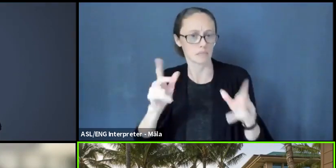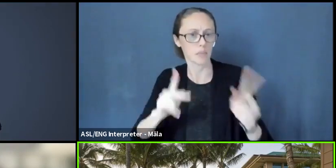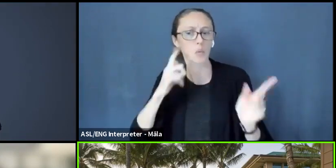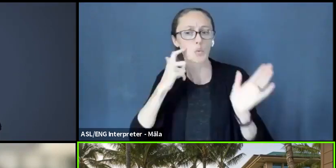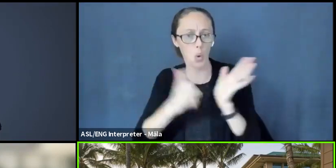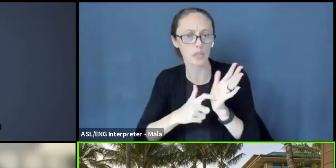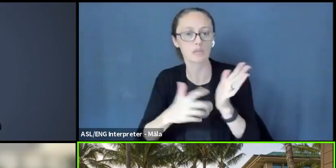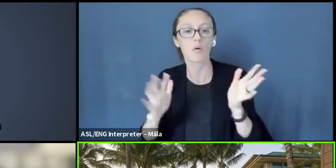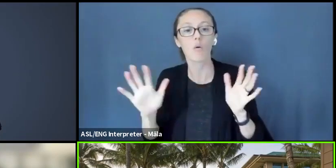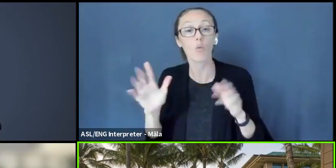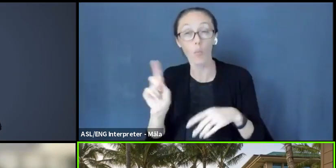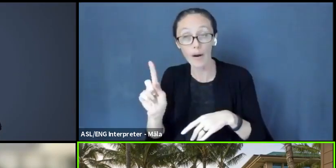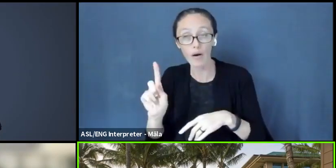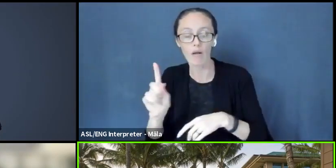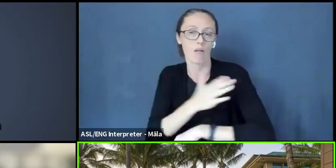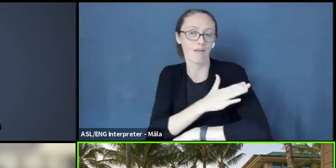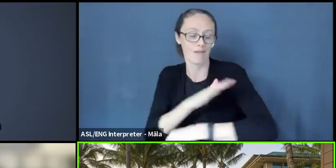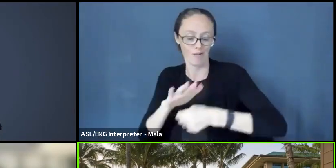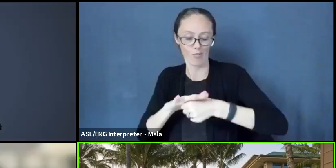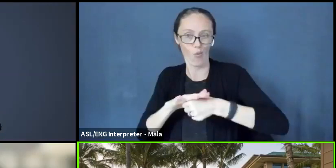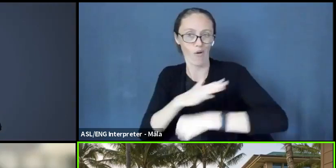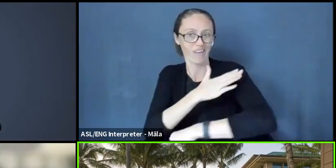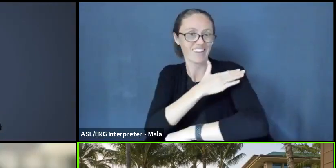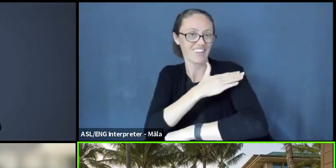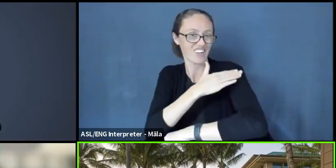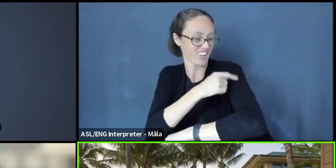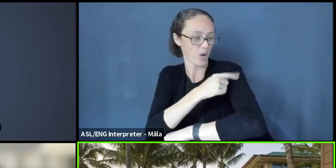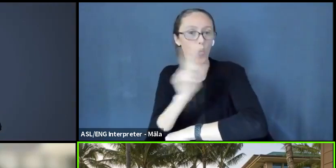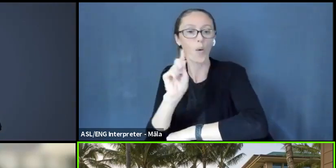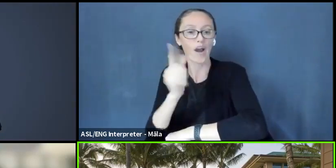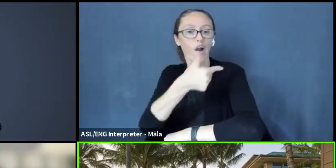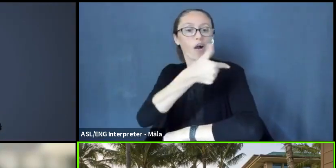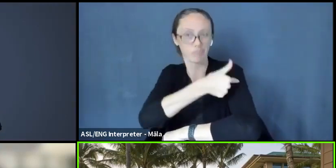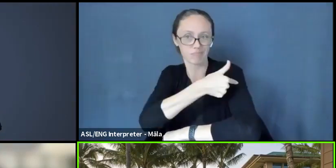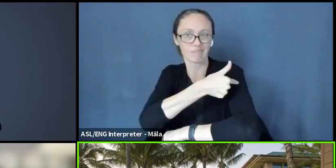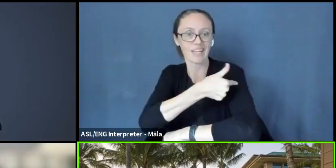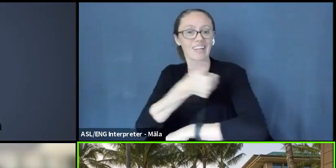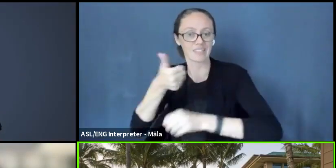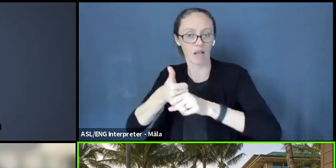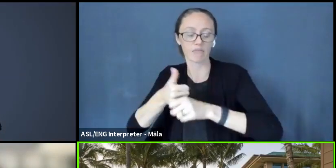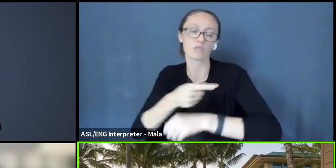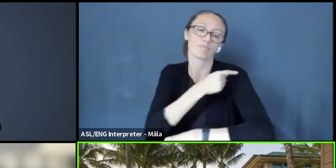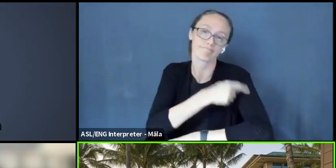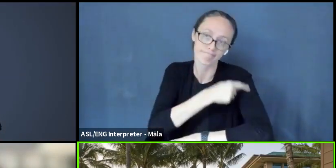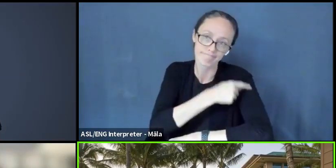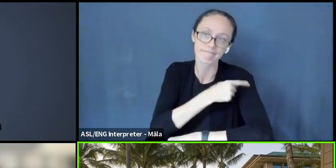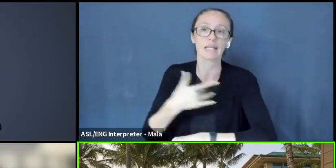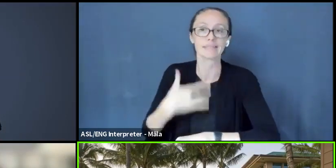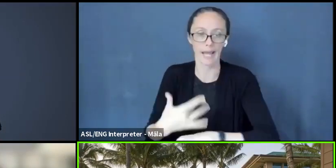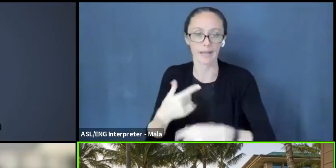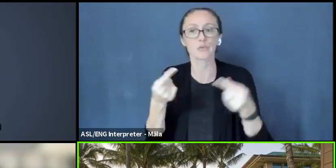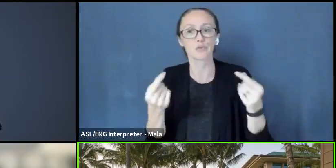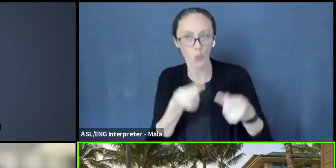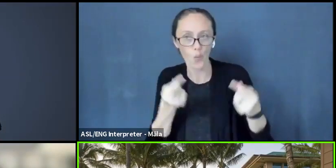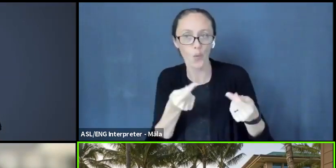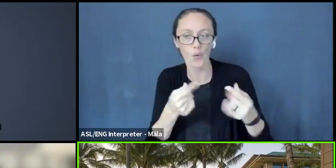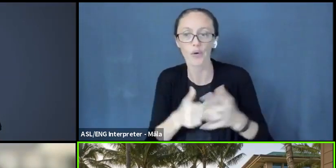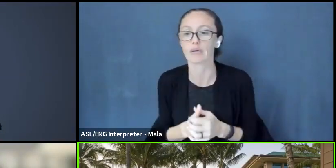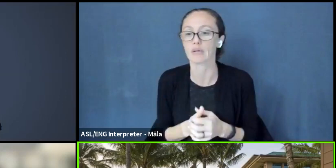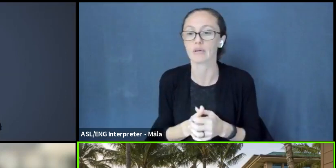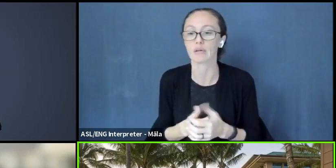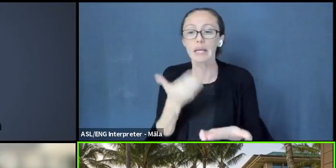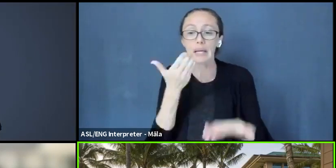Relating to getting the shots, certainly arm, the sore arm, maybe a little bit of a lump